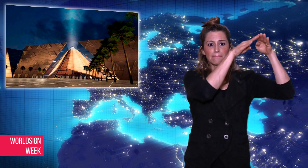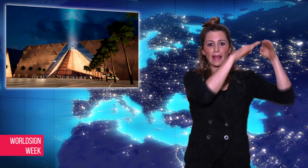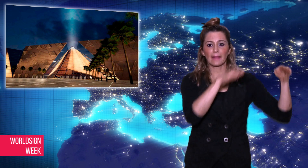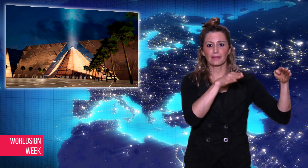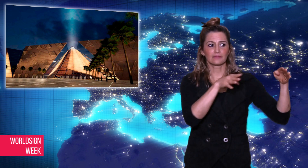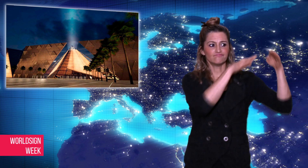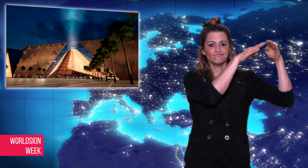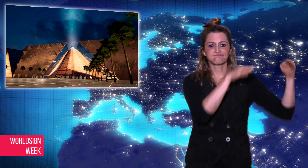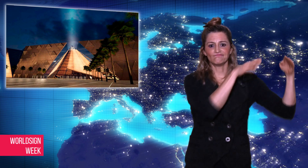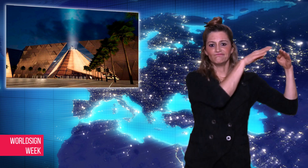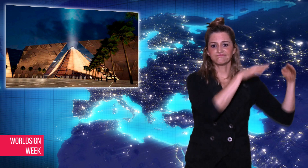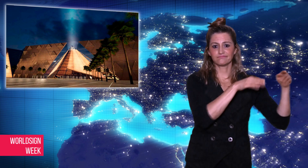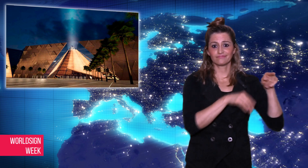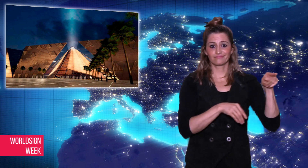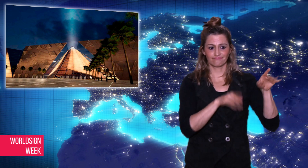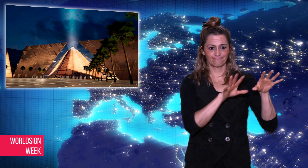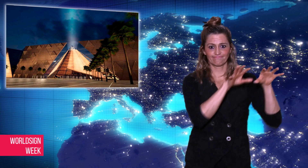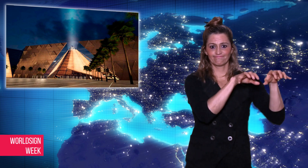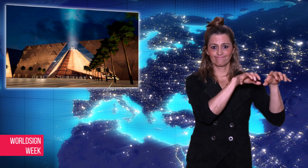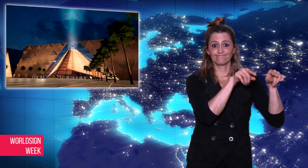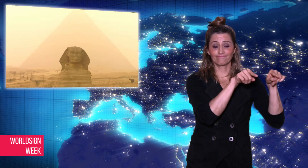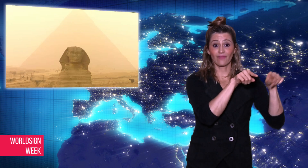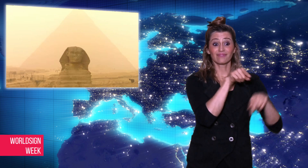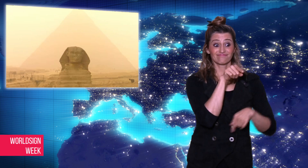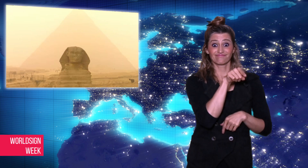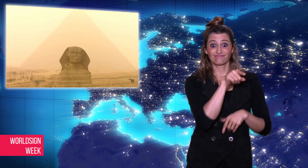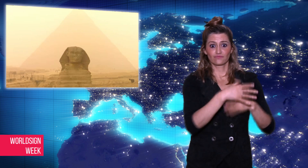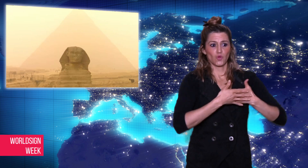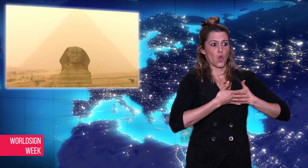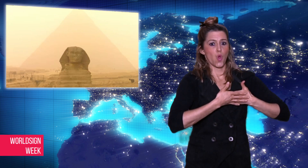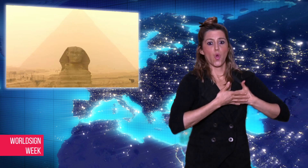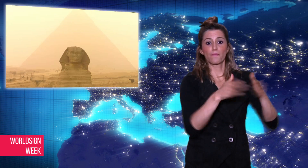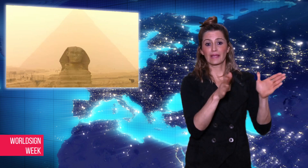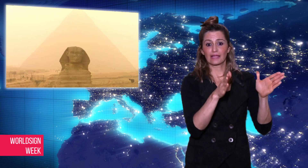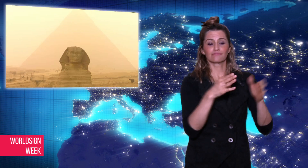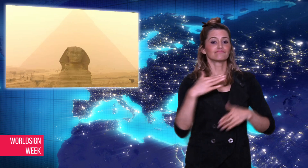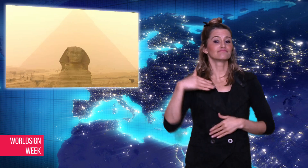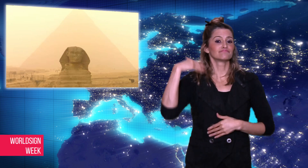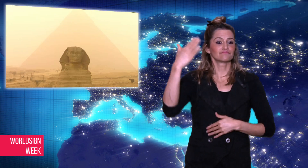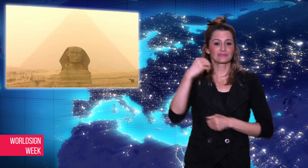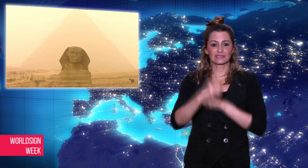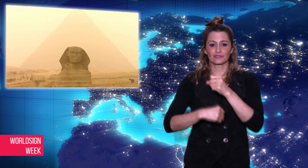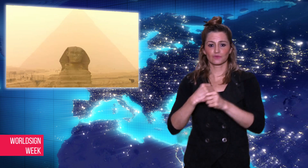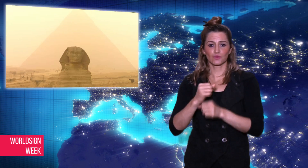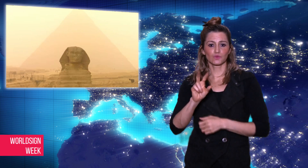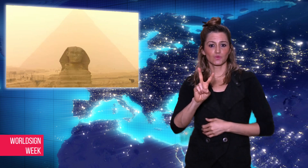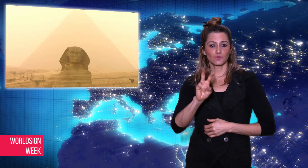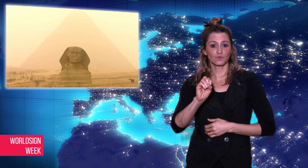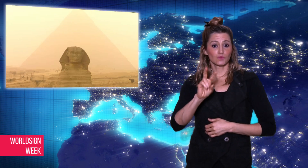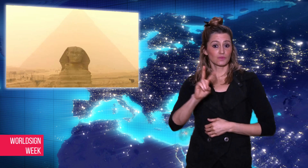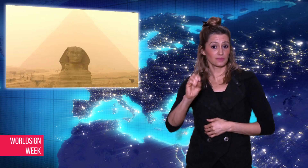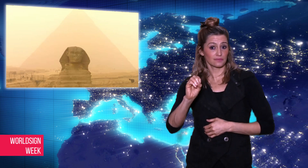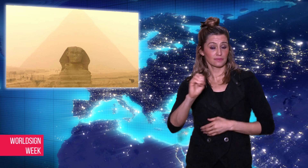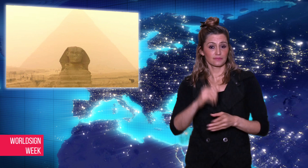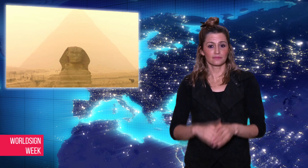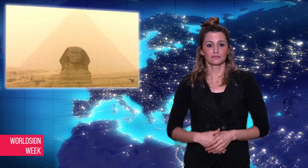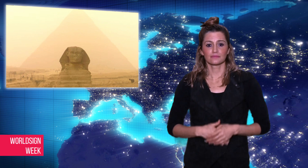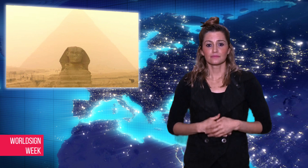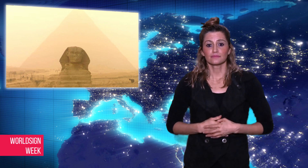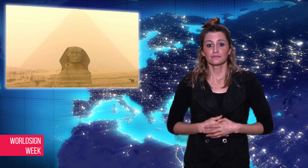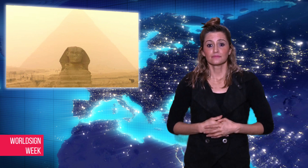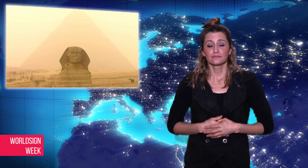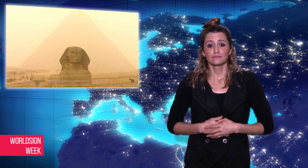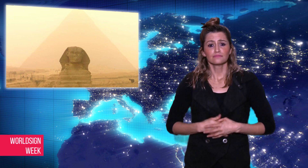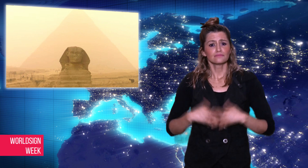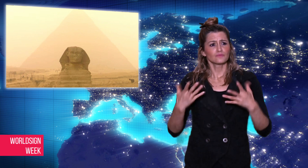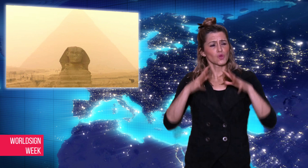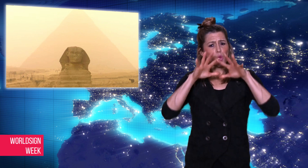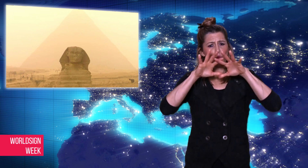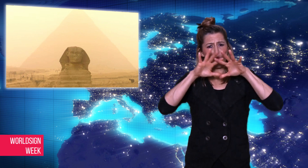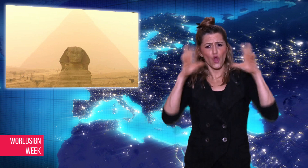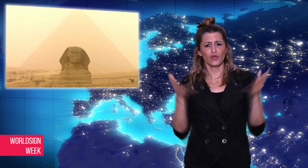open in 2020 next to the Giza pyramids.